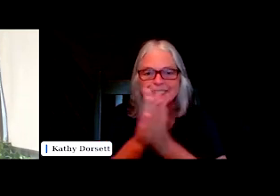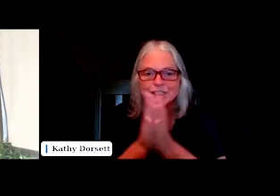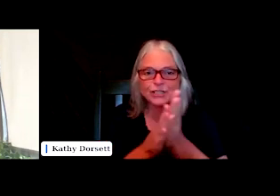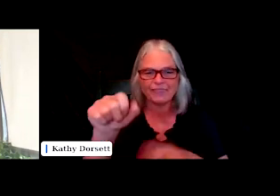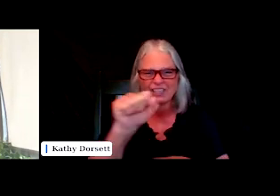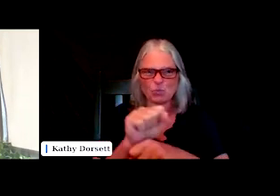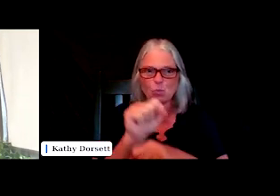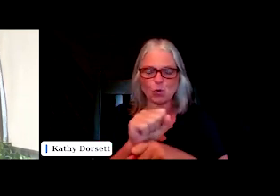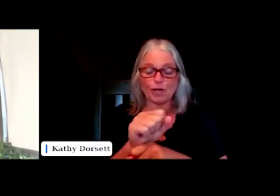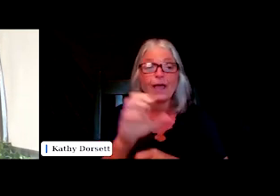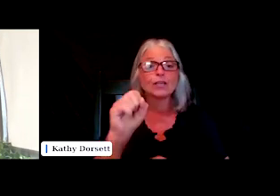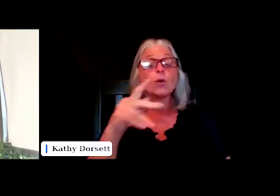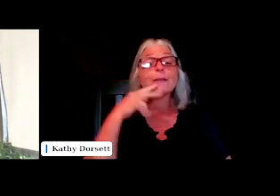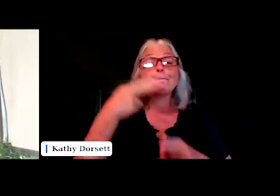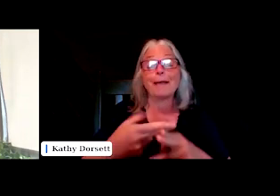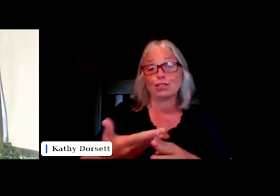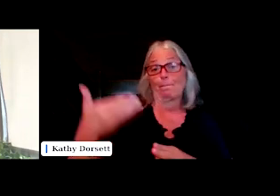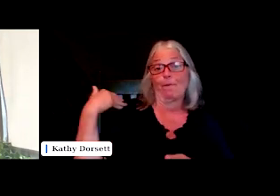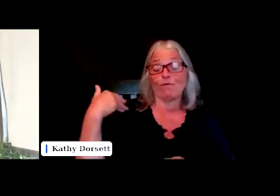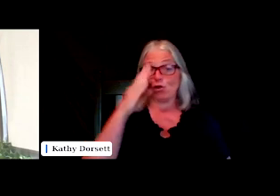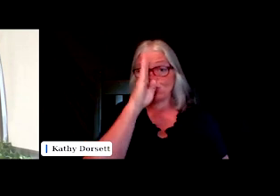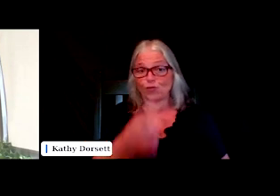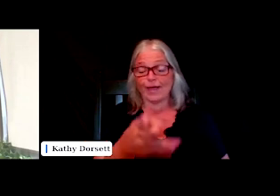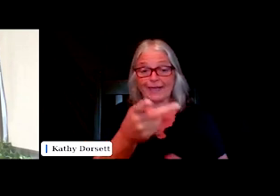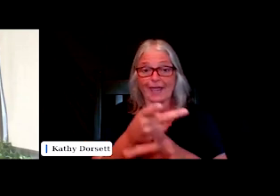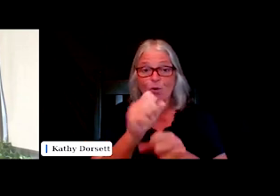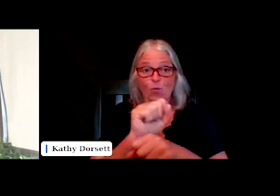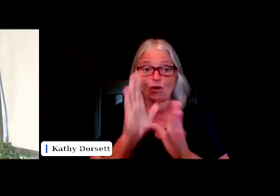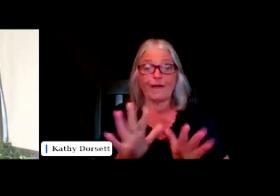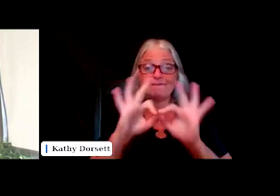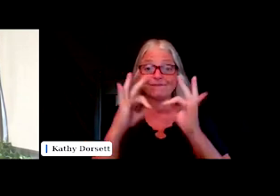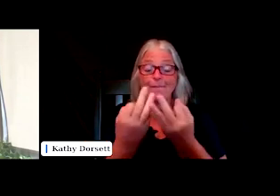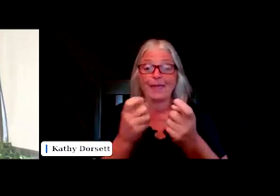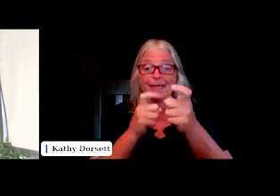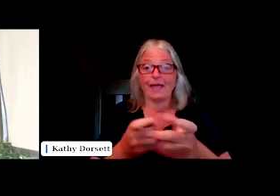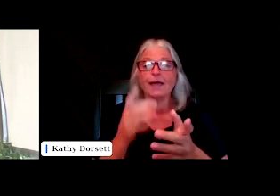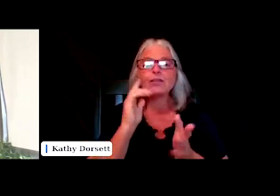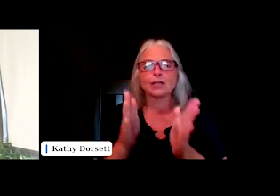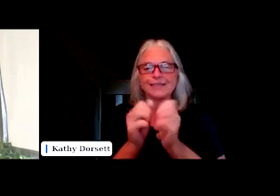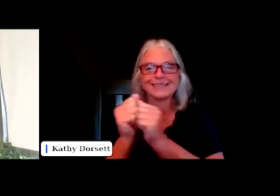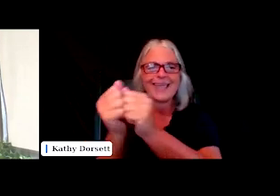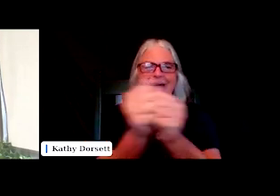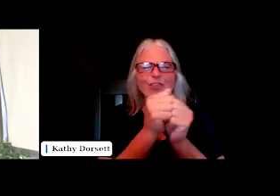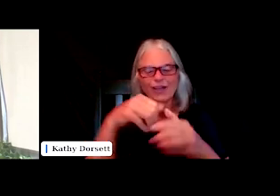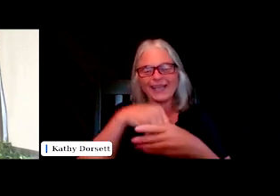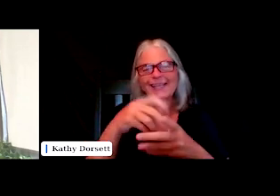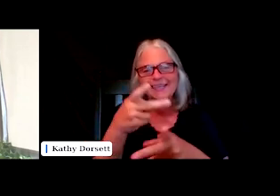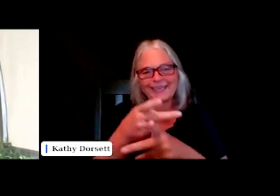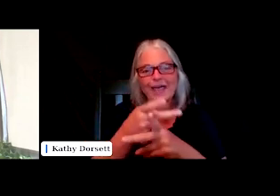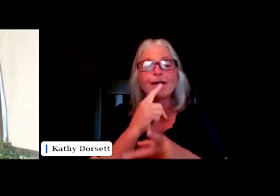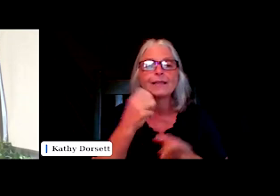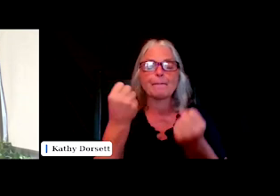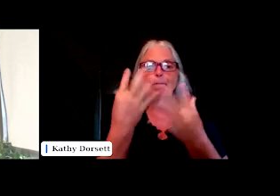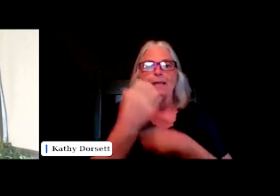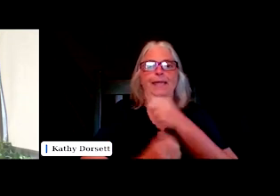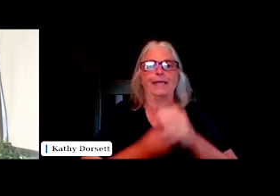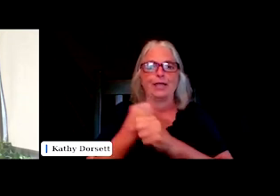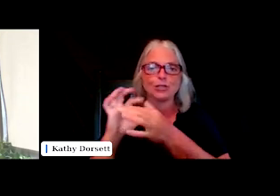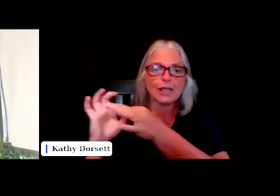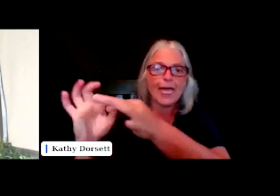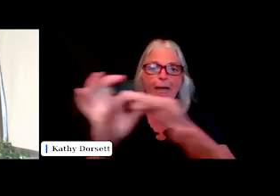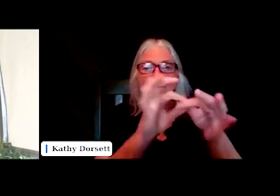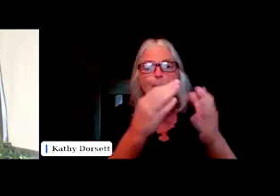As mentioned earlier, the direct care worker and family caregiver initiative, otherwise known as gathering Care, is a multiyear collaborative between Phi and the national lines for caregiving.